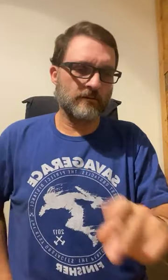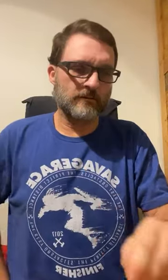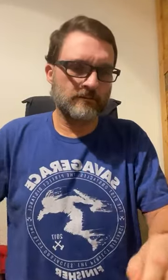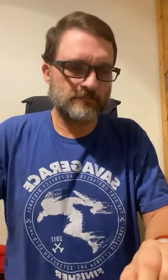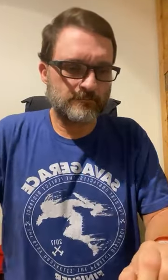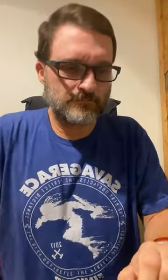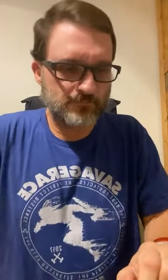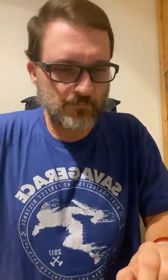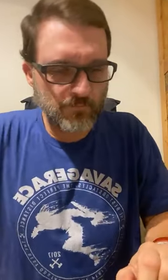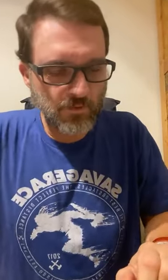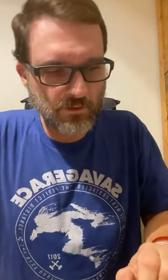OK.